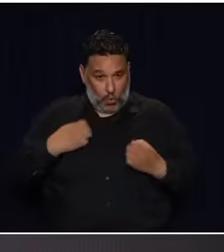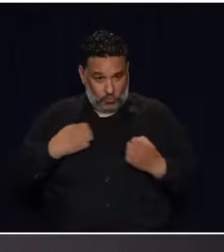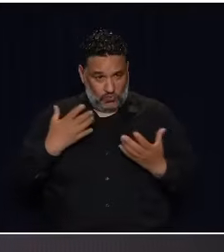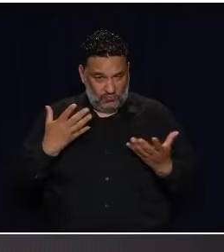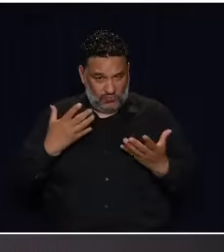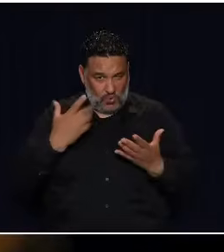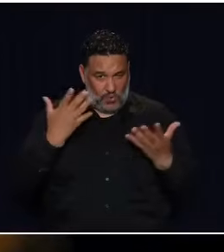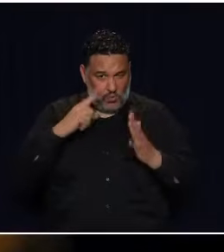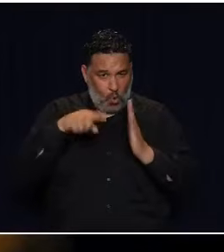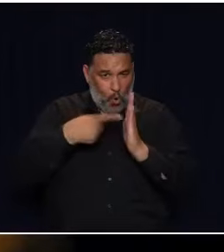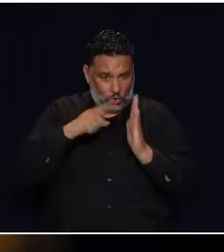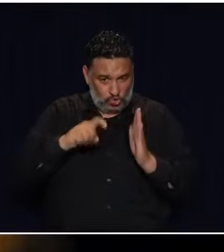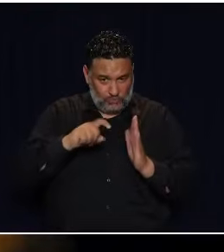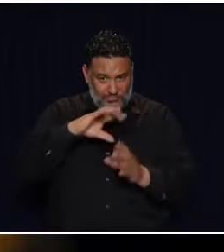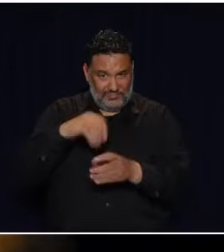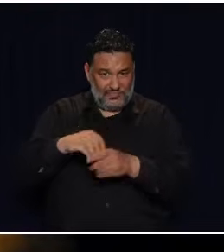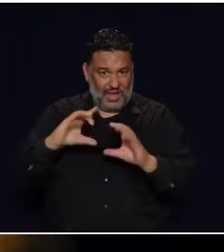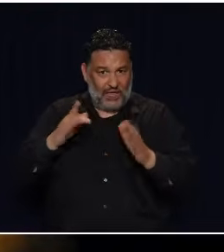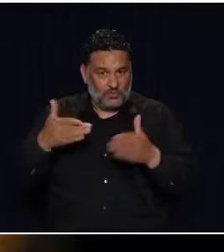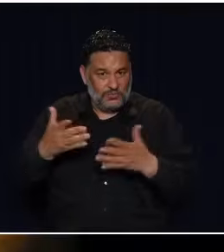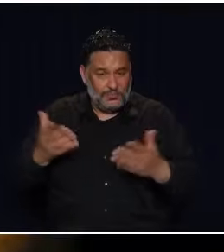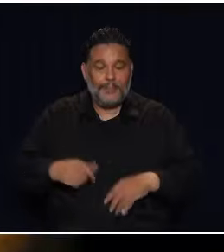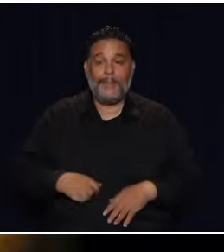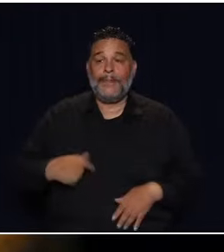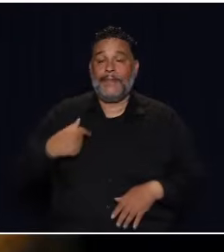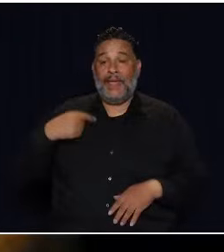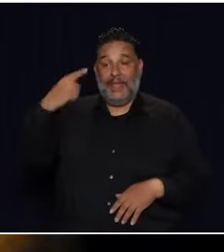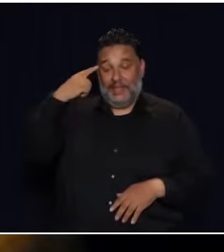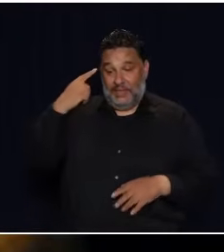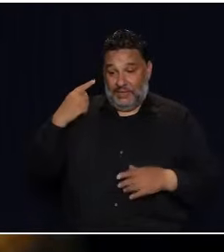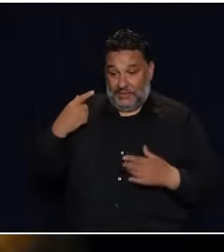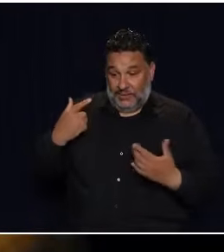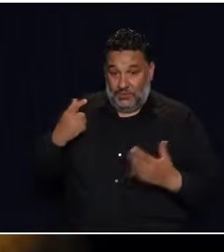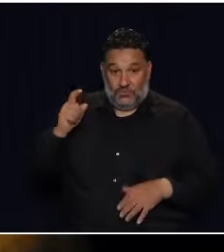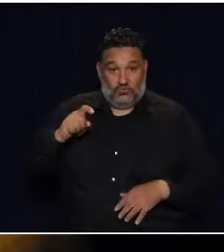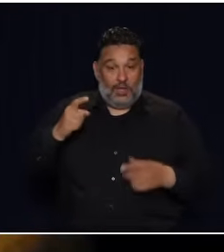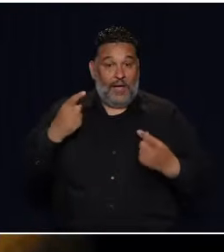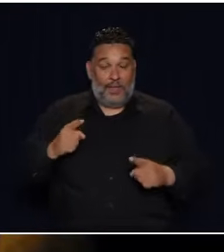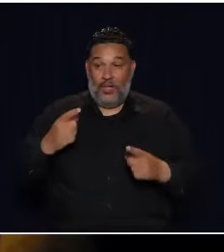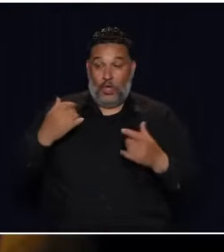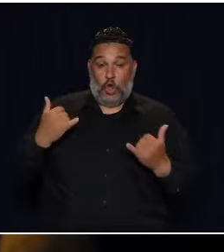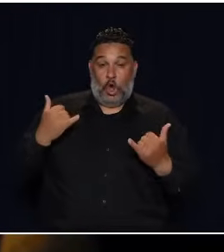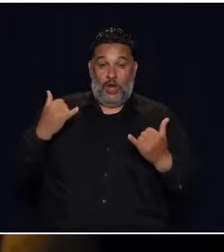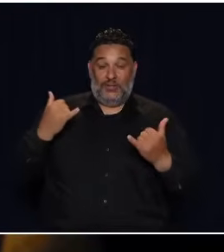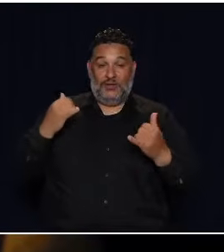OUR STOONT -- STUDENTS BE